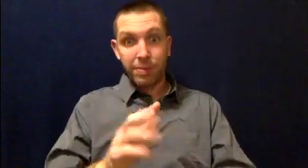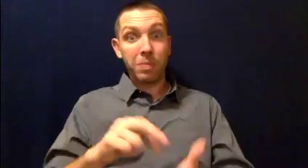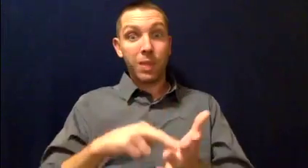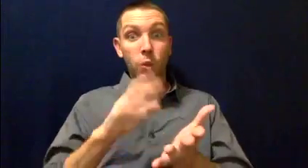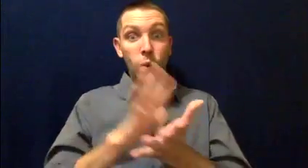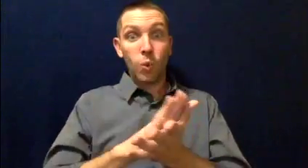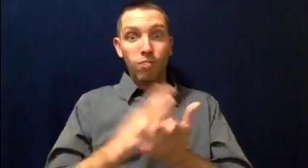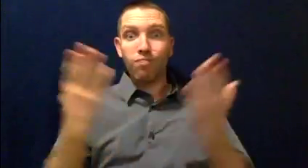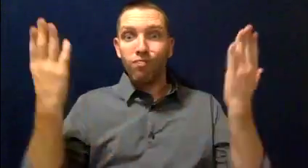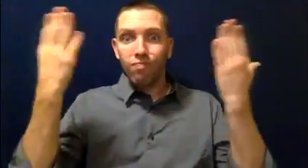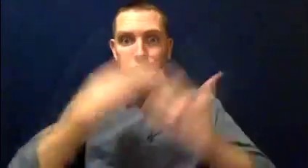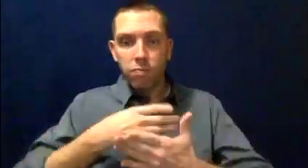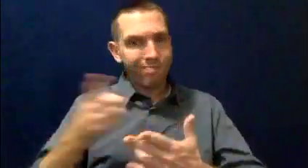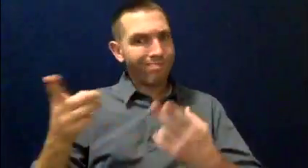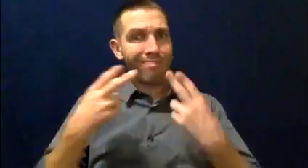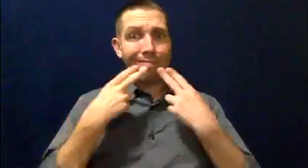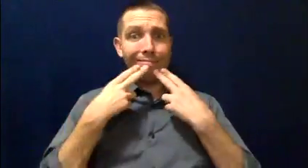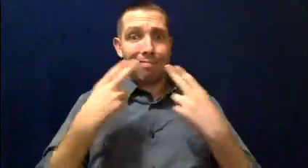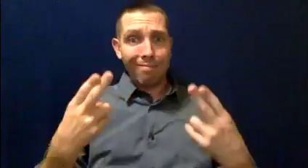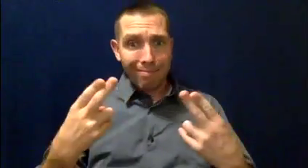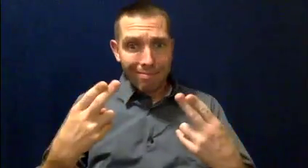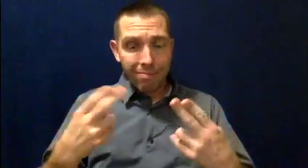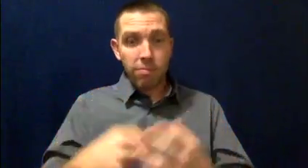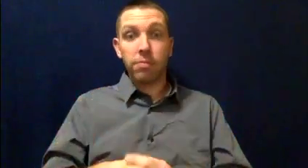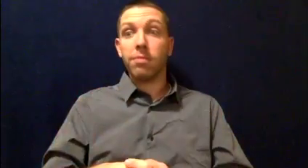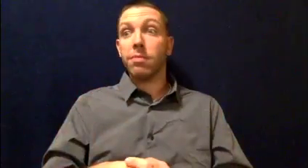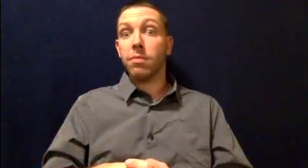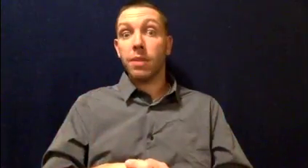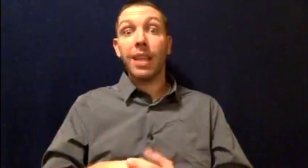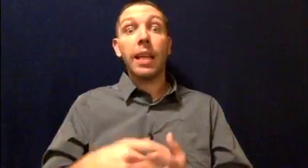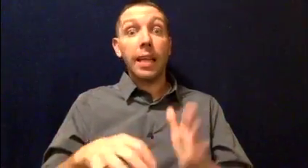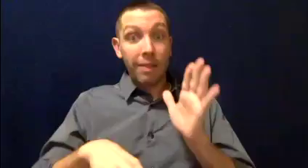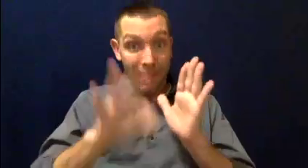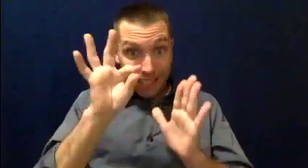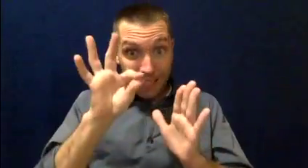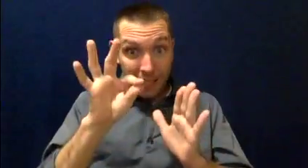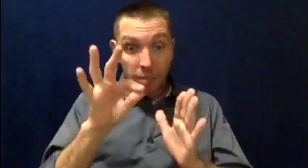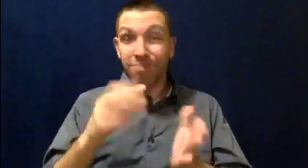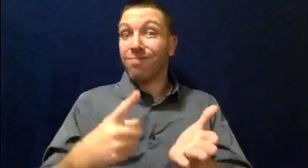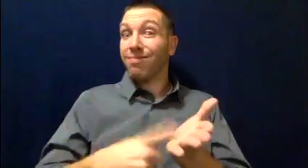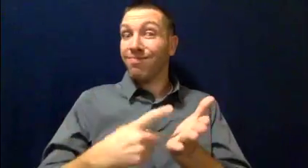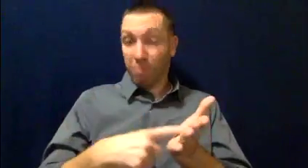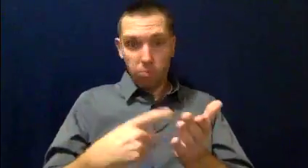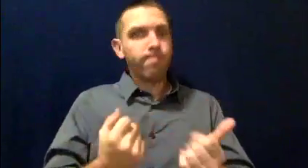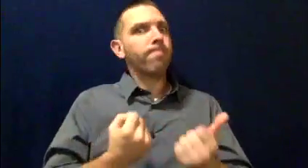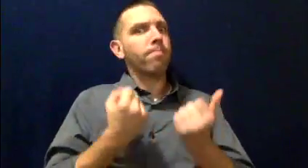Up until then, there are often no signs of RP so Usher syndrome goes undetected. Once it's identified,